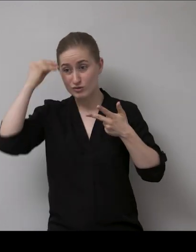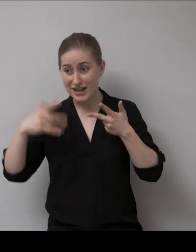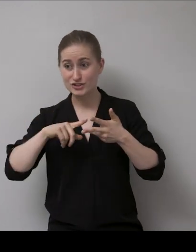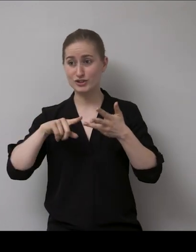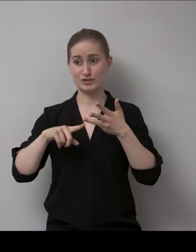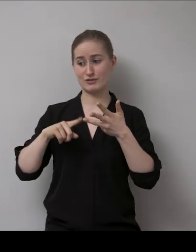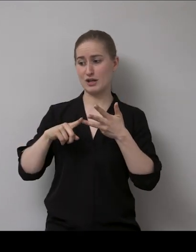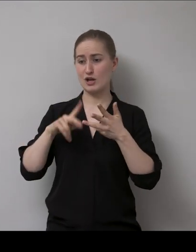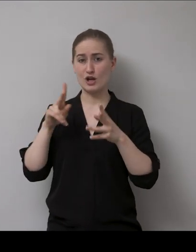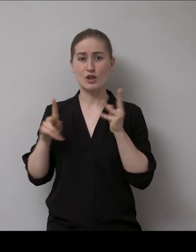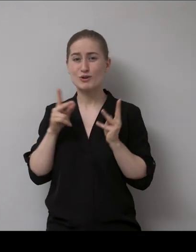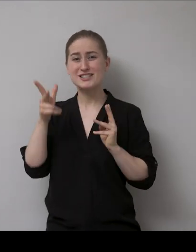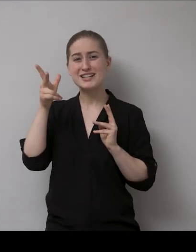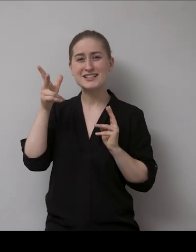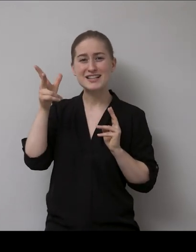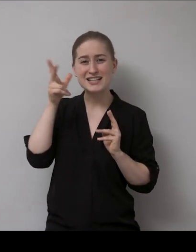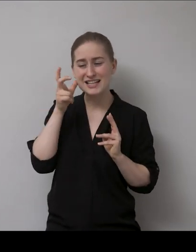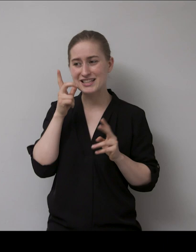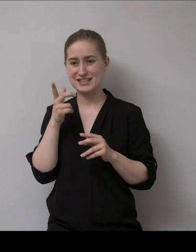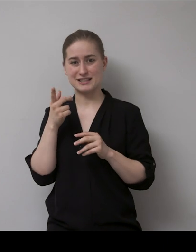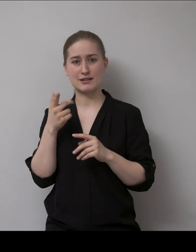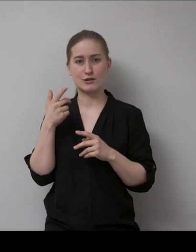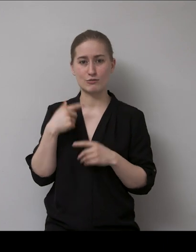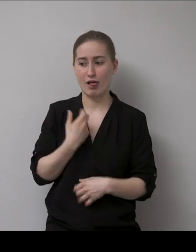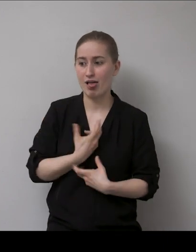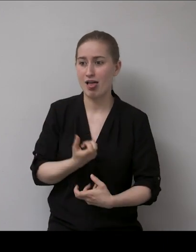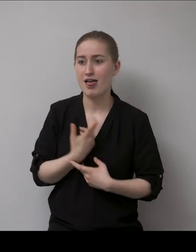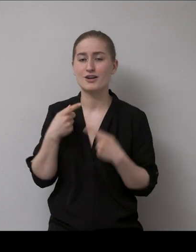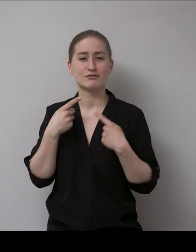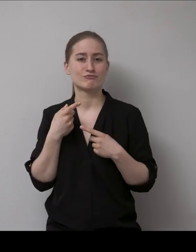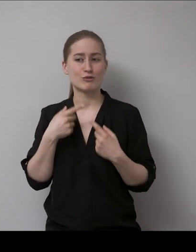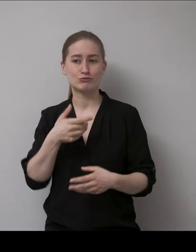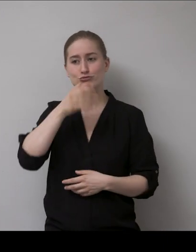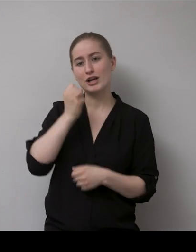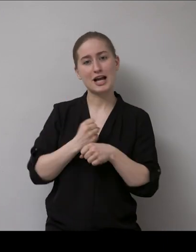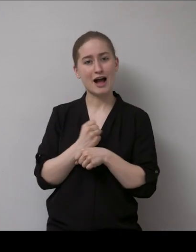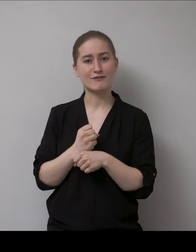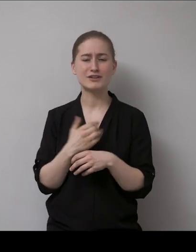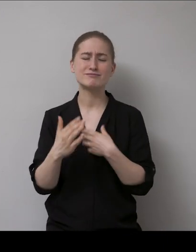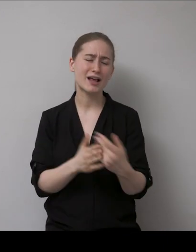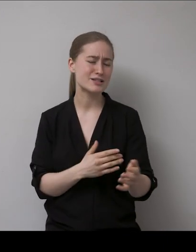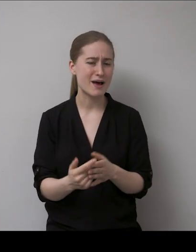the person who listened to you over a cup of coffee, whoever it is, and give them a round of applause.